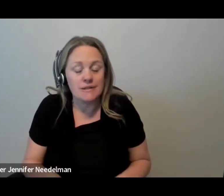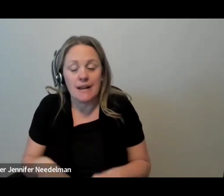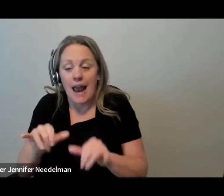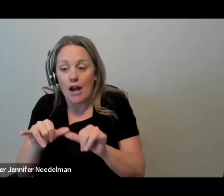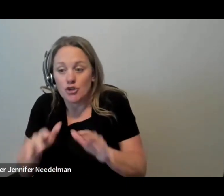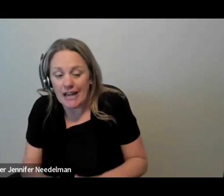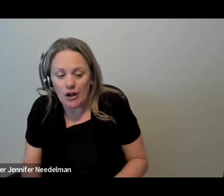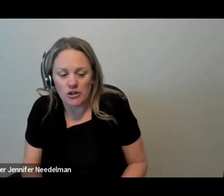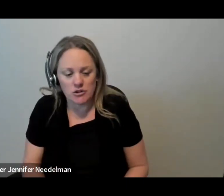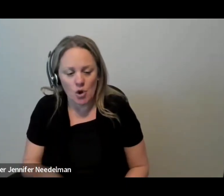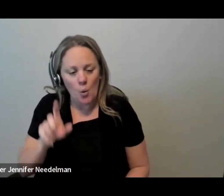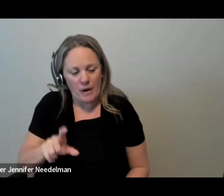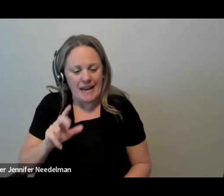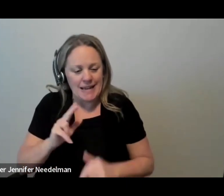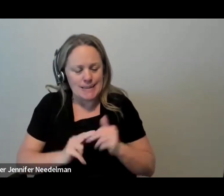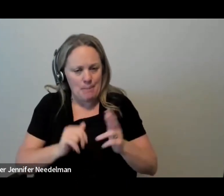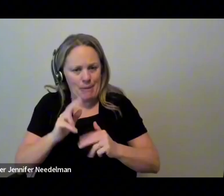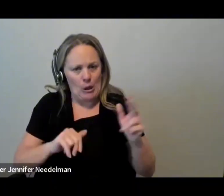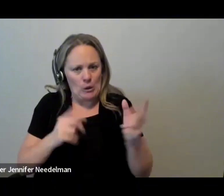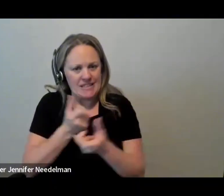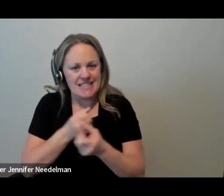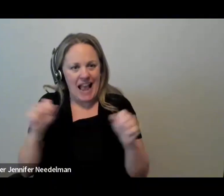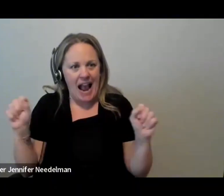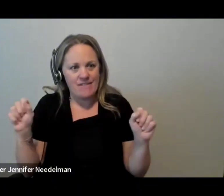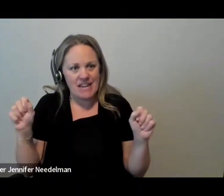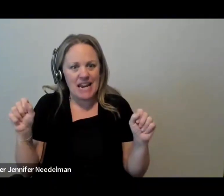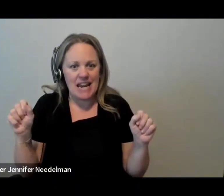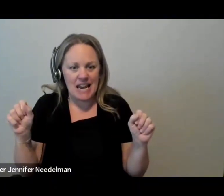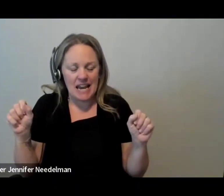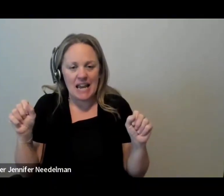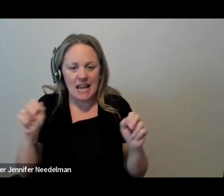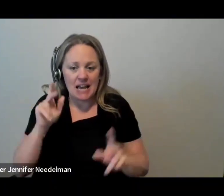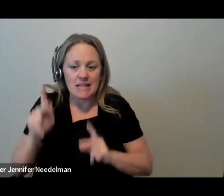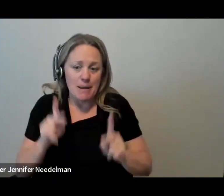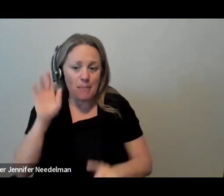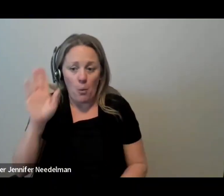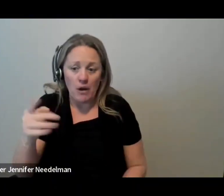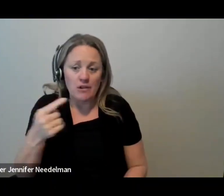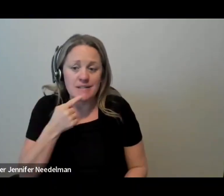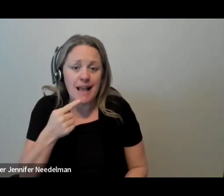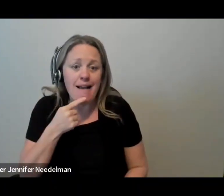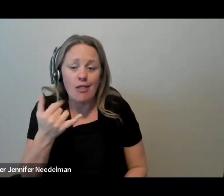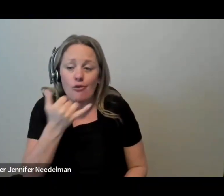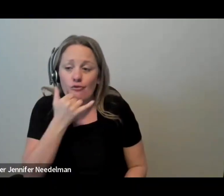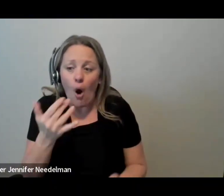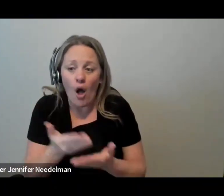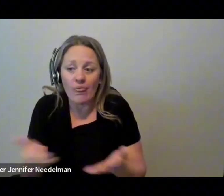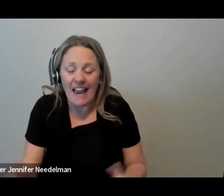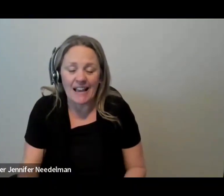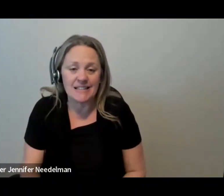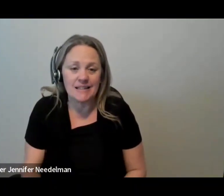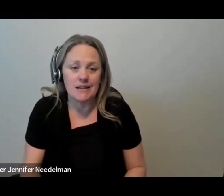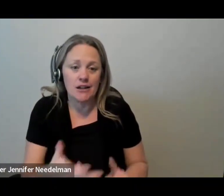to have these conversations and know that people are sometimes say the wrong things, but recruiters definitely, this